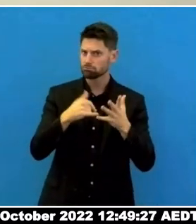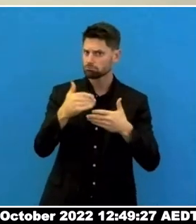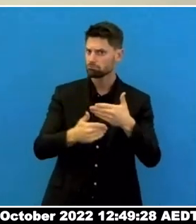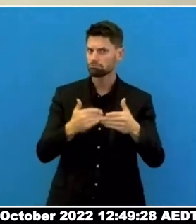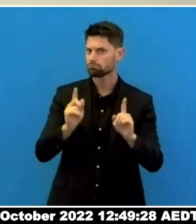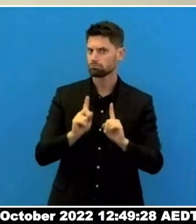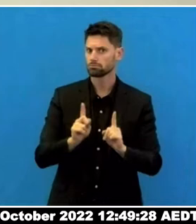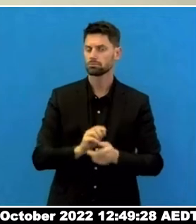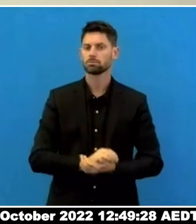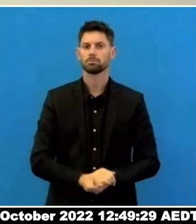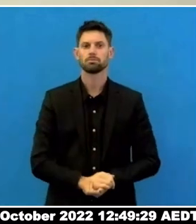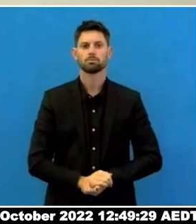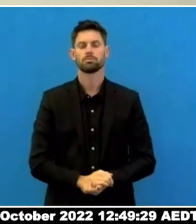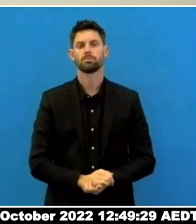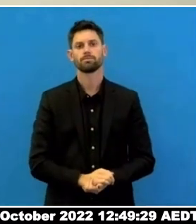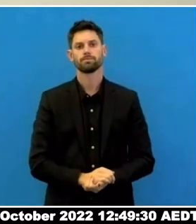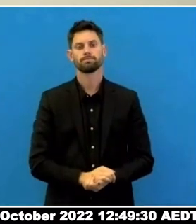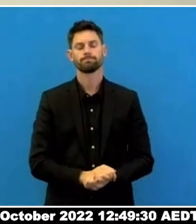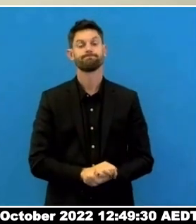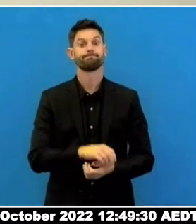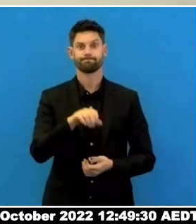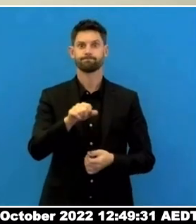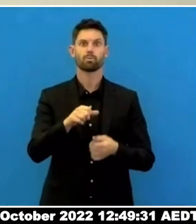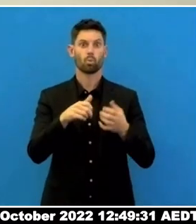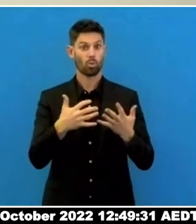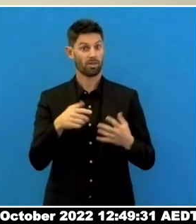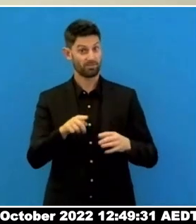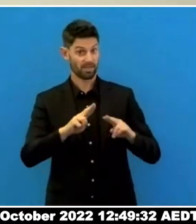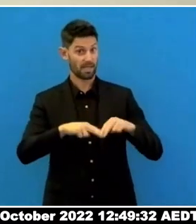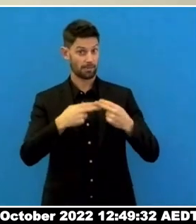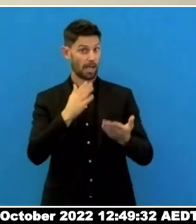So, what happened with that is that, yes, the family were recognised refugees